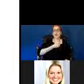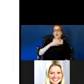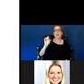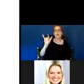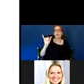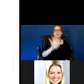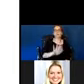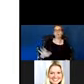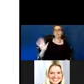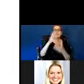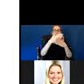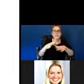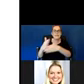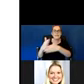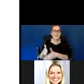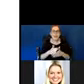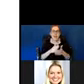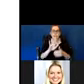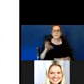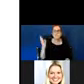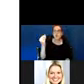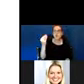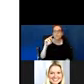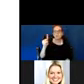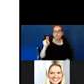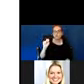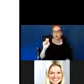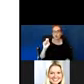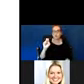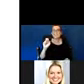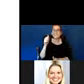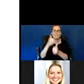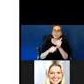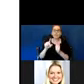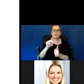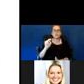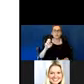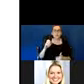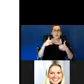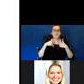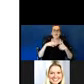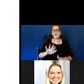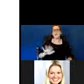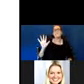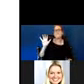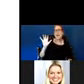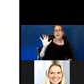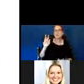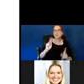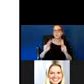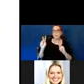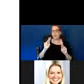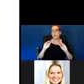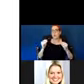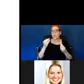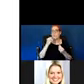there's roughly 500 unsheltered individual. And each team was assigned to one zone,